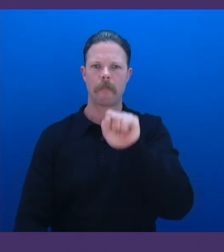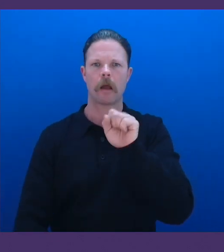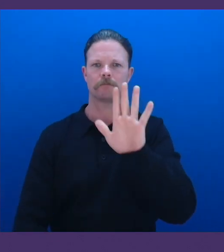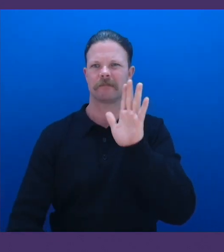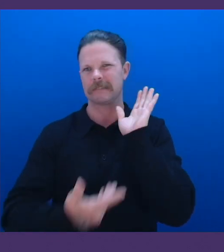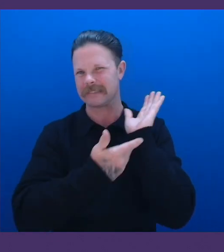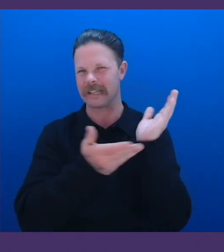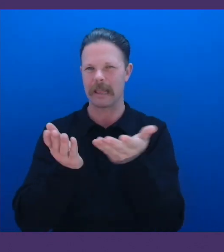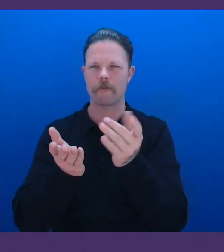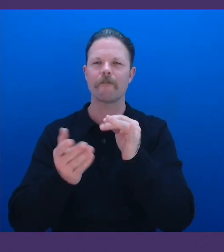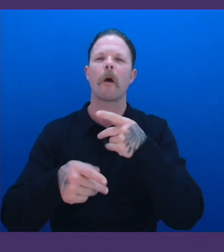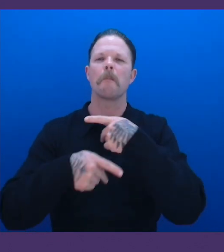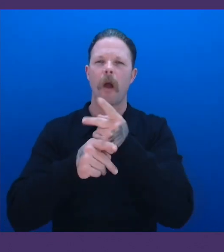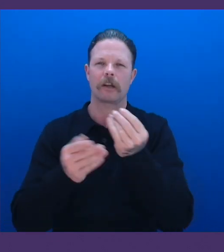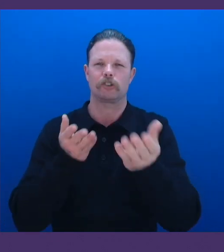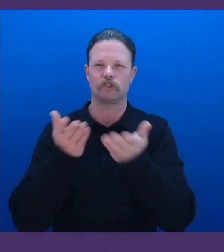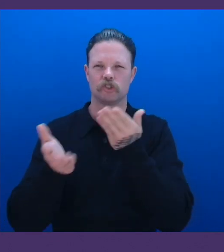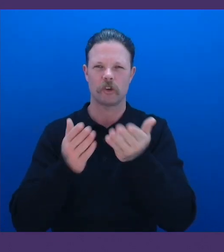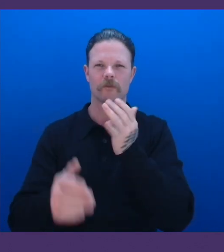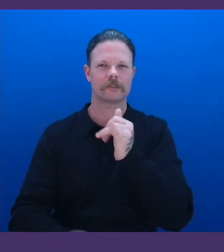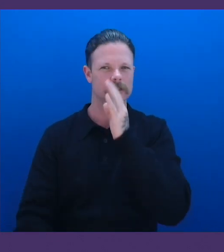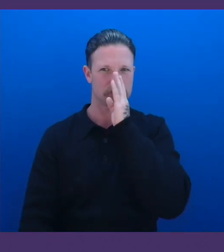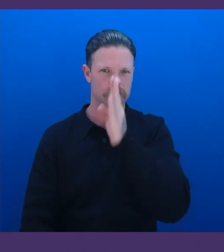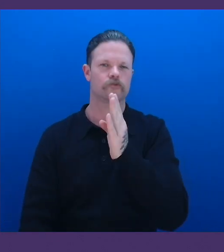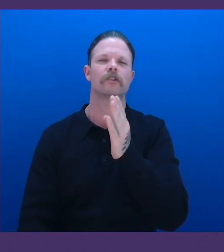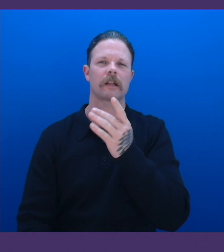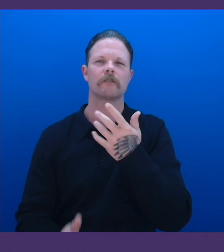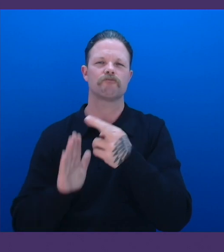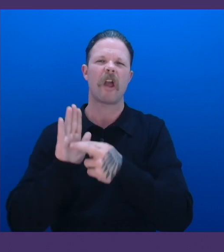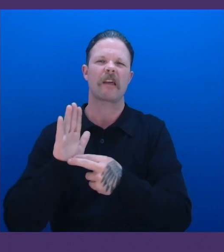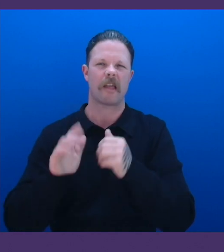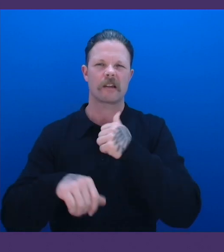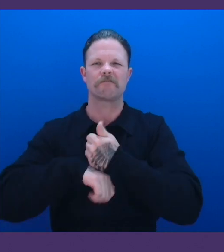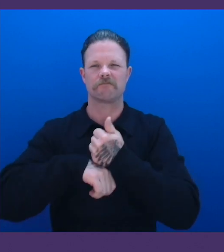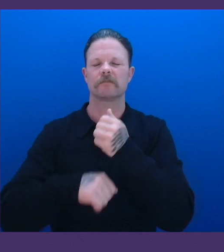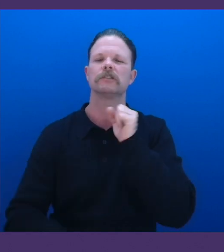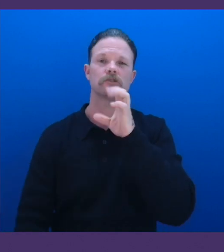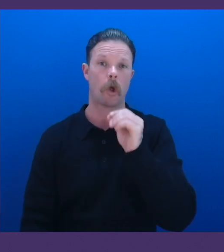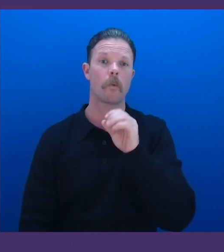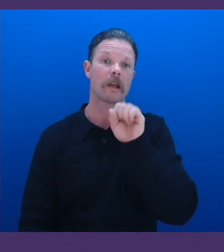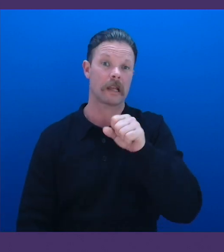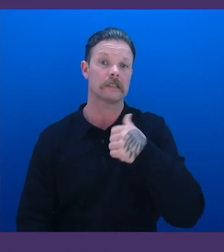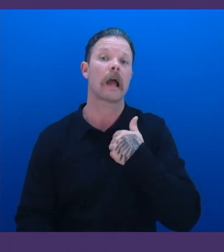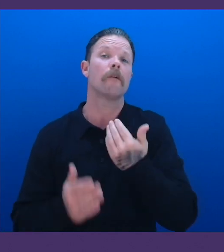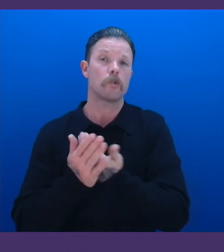and services that's directly regulated. And of course, there are some not new requirements to the EAA,